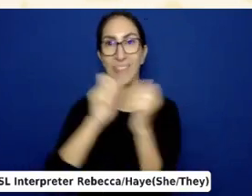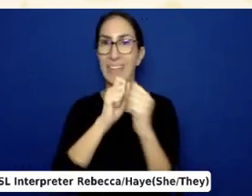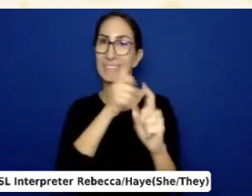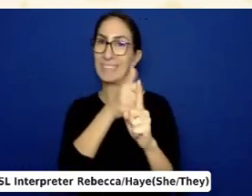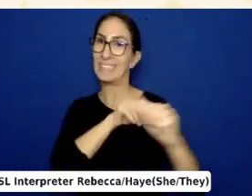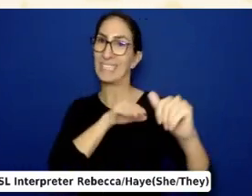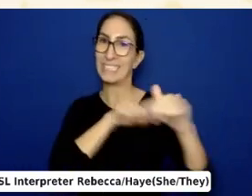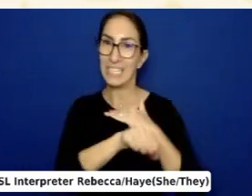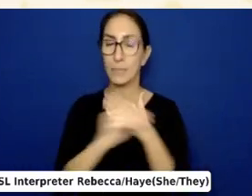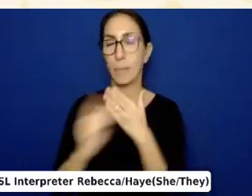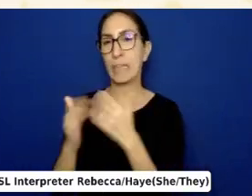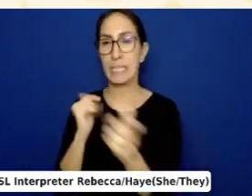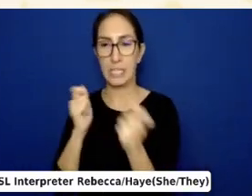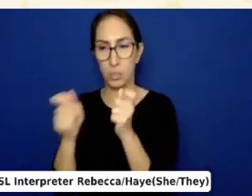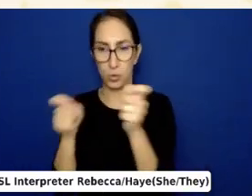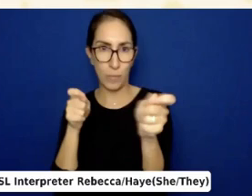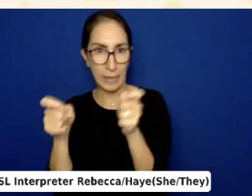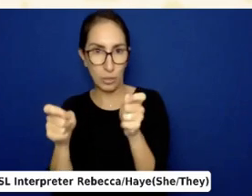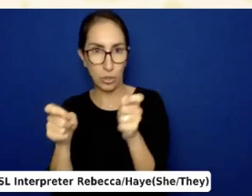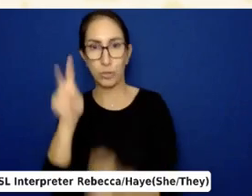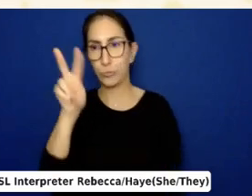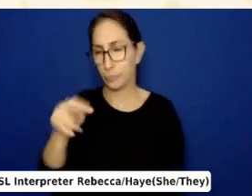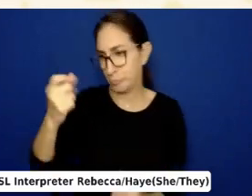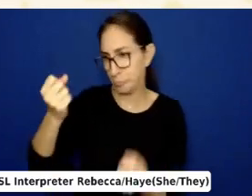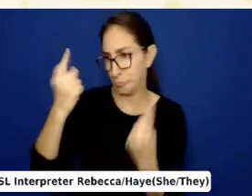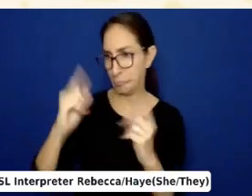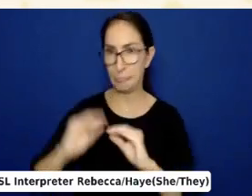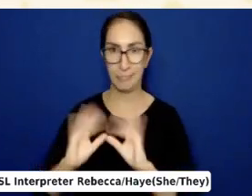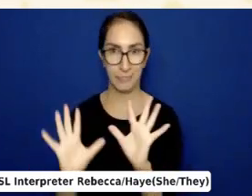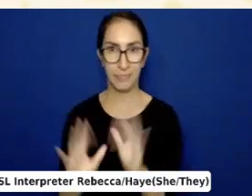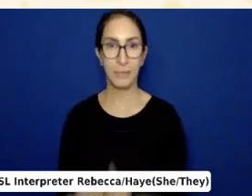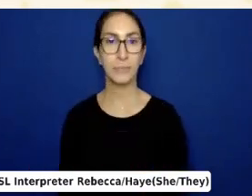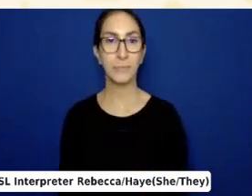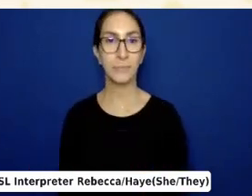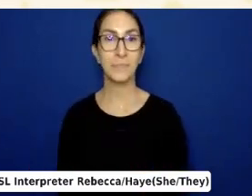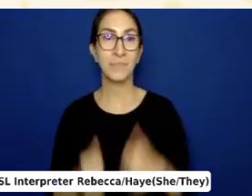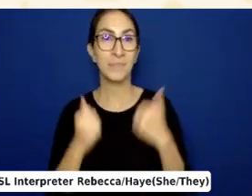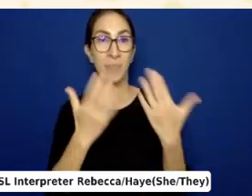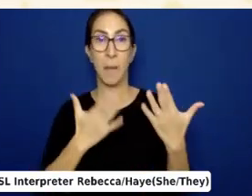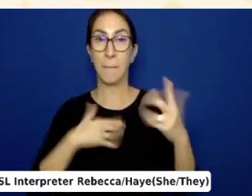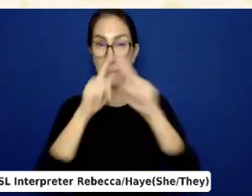For example, on the screen, I have a screenshot of a specific dashboard.